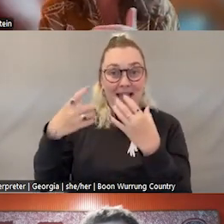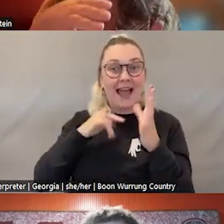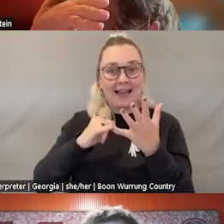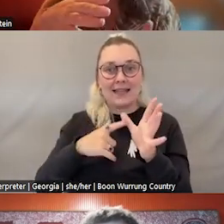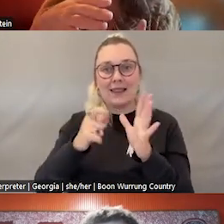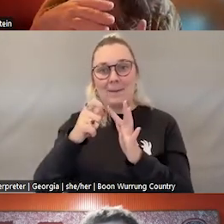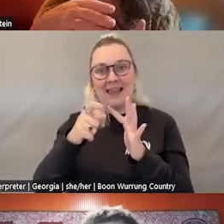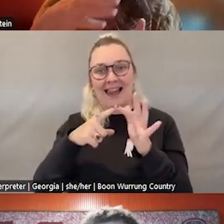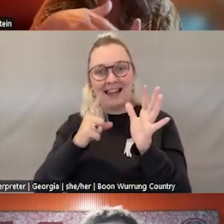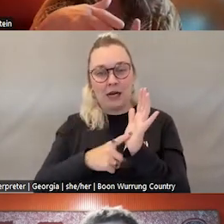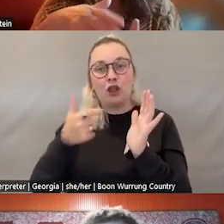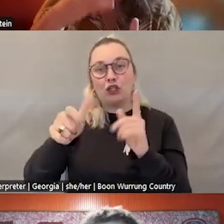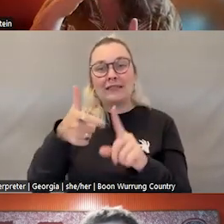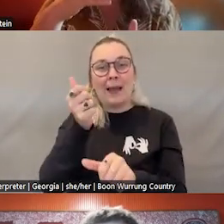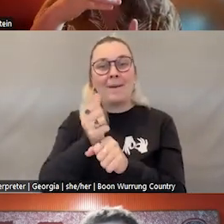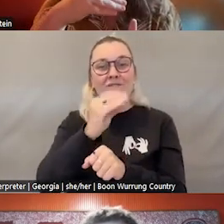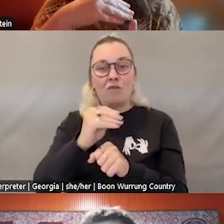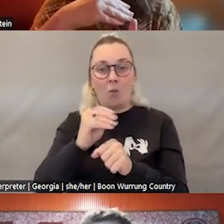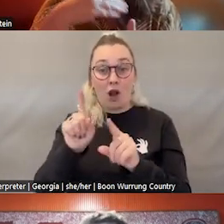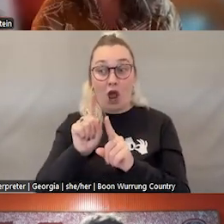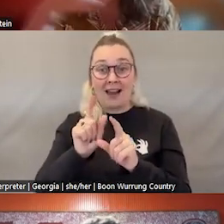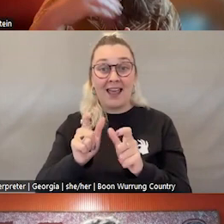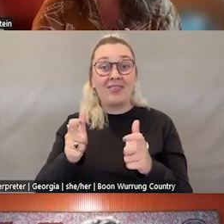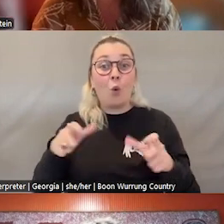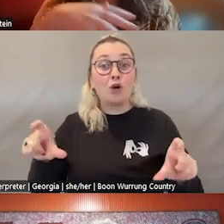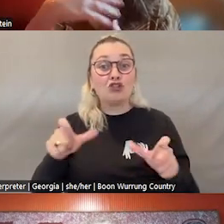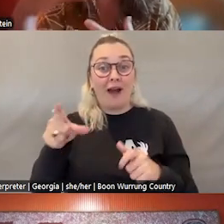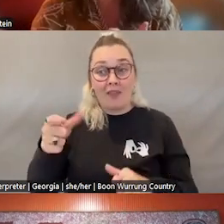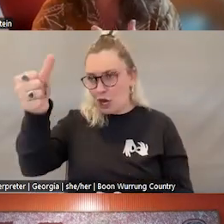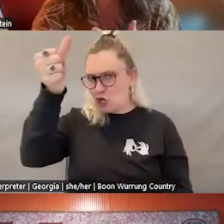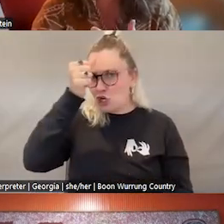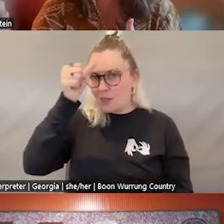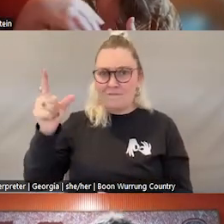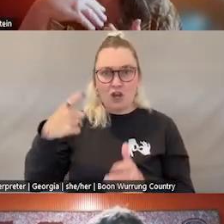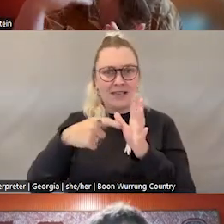use the example from the orchestra where they knew the first appeal would not do so well.